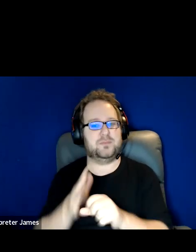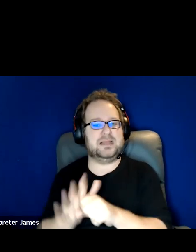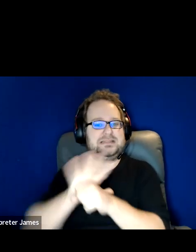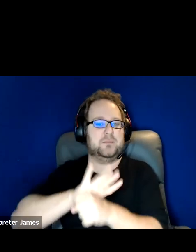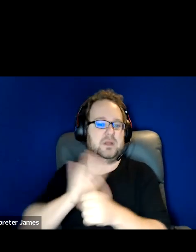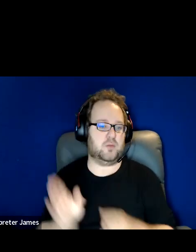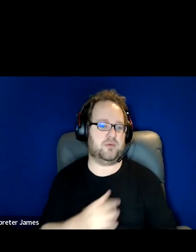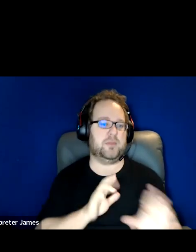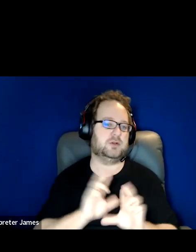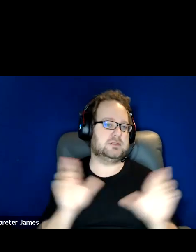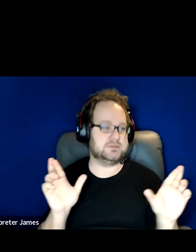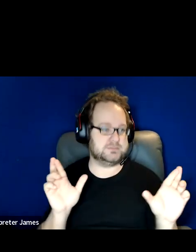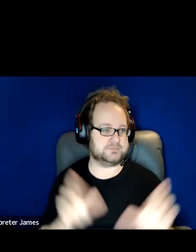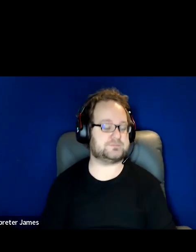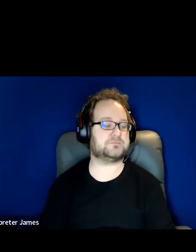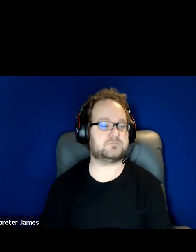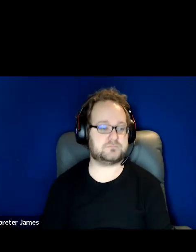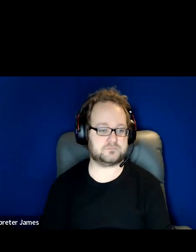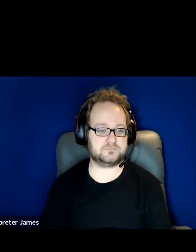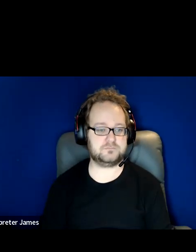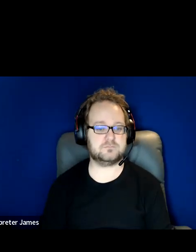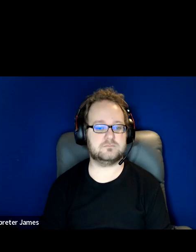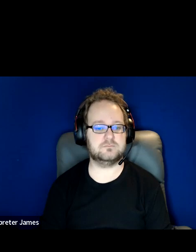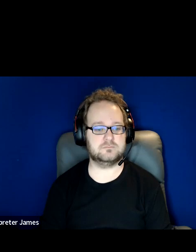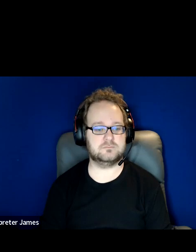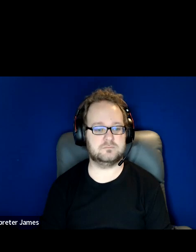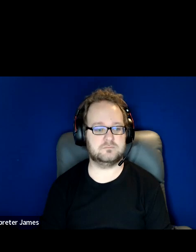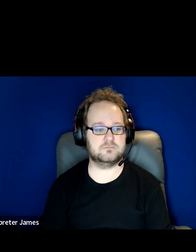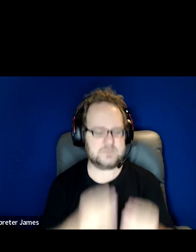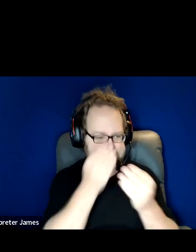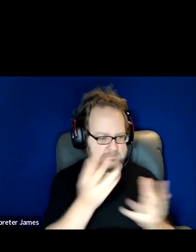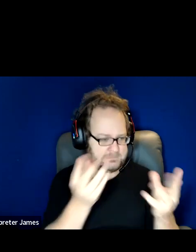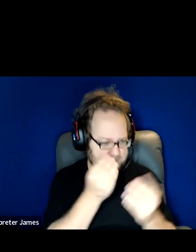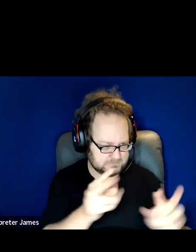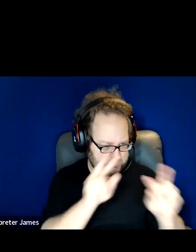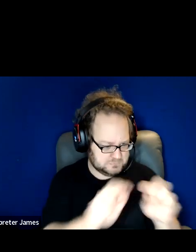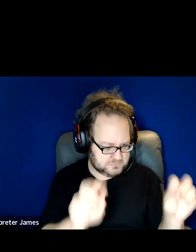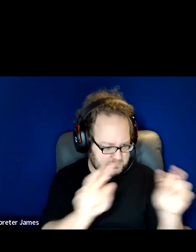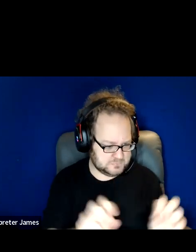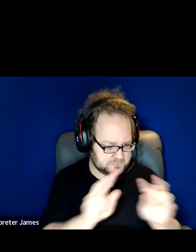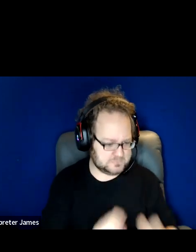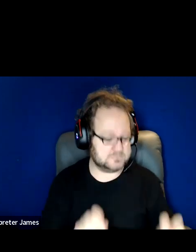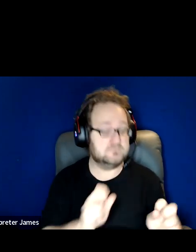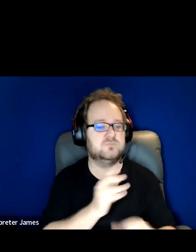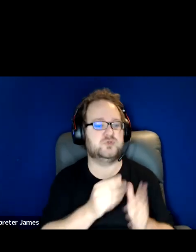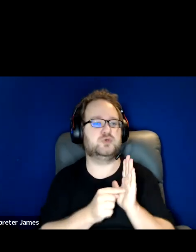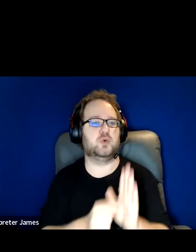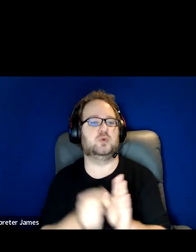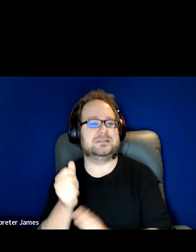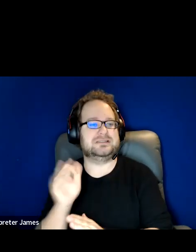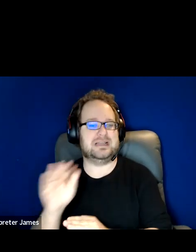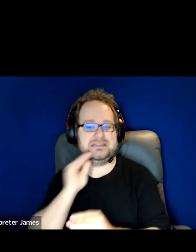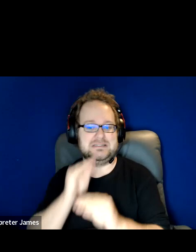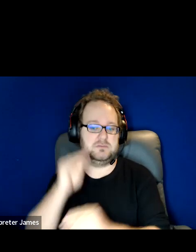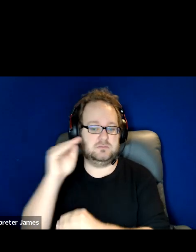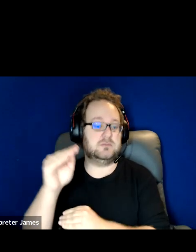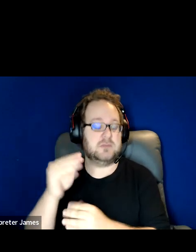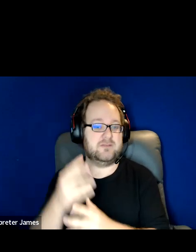Dot ashows that only